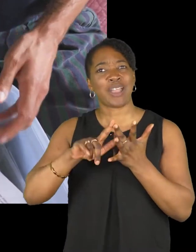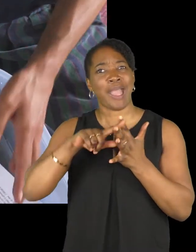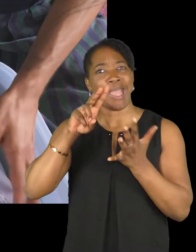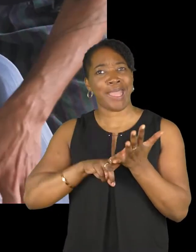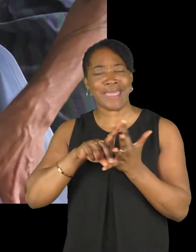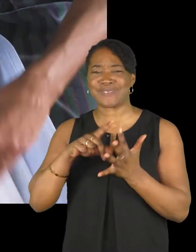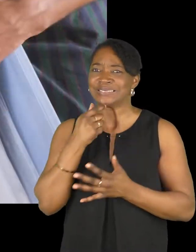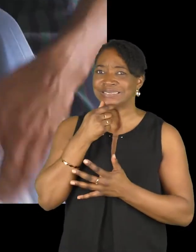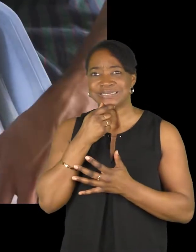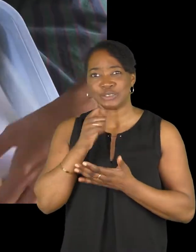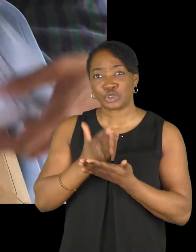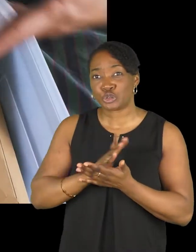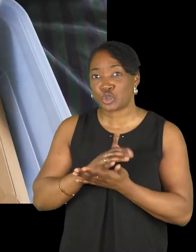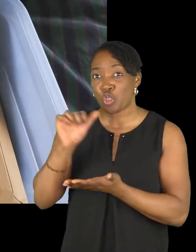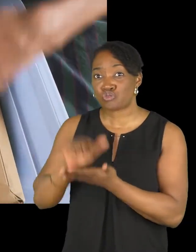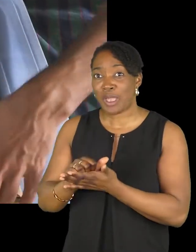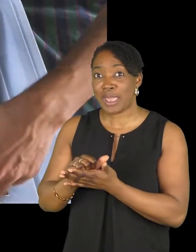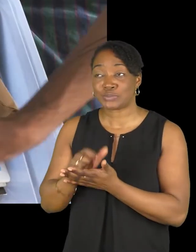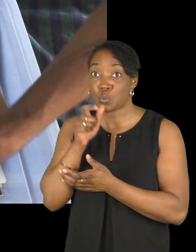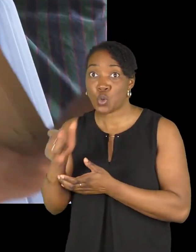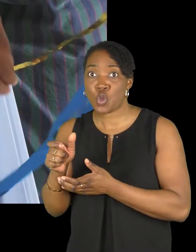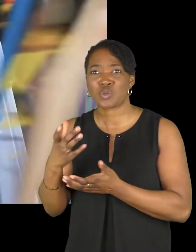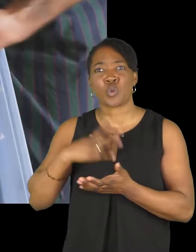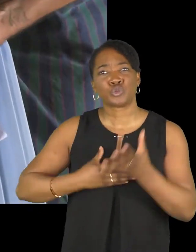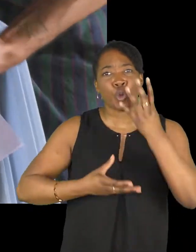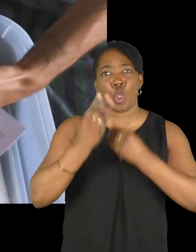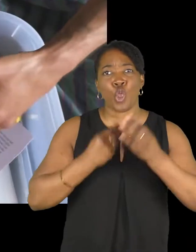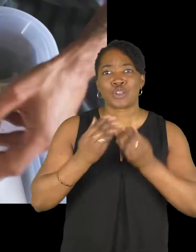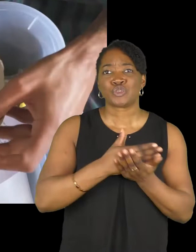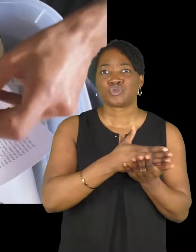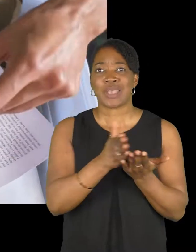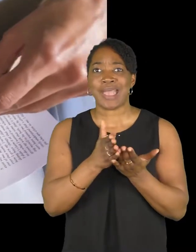of the archive, how do we learn about shared histories? How do we learn about these things?